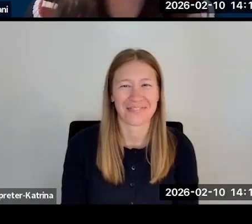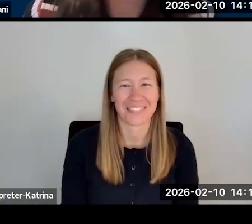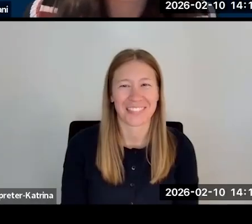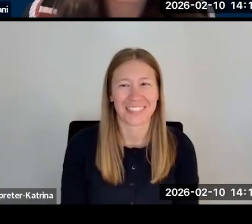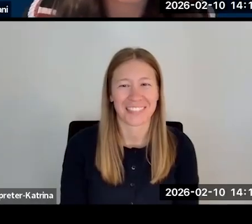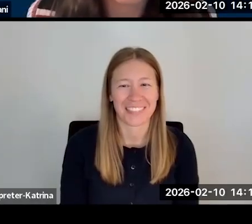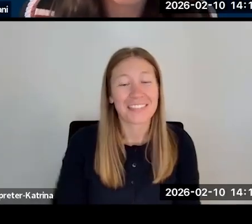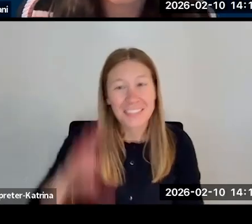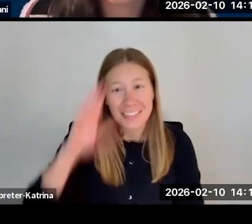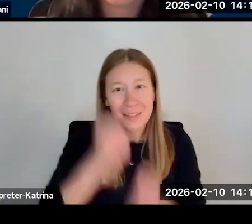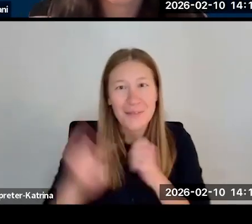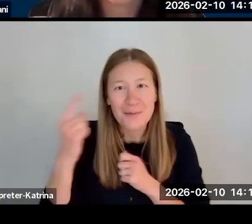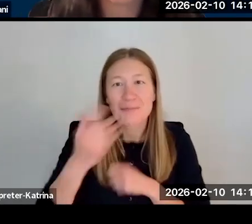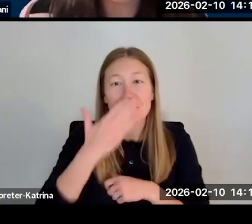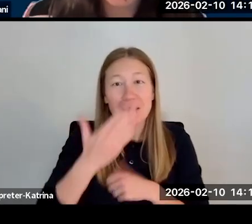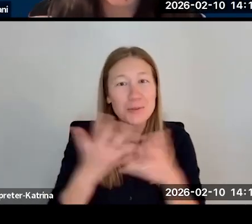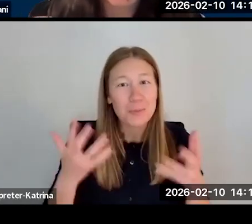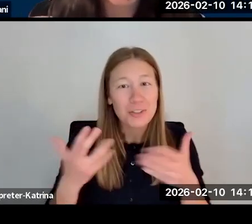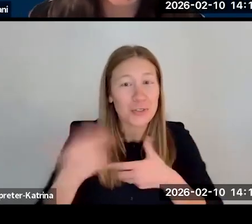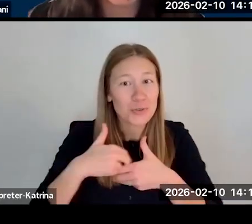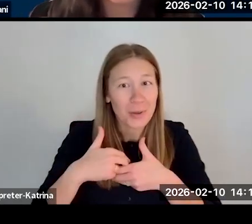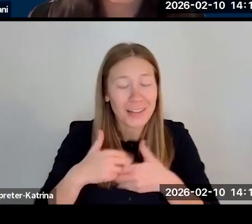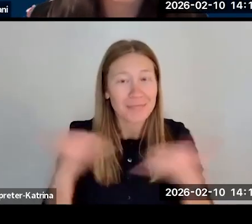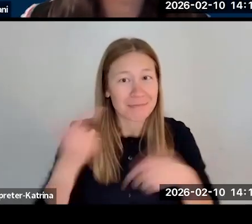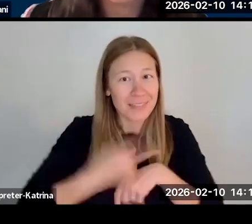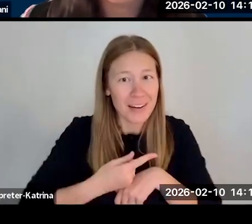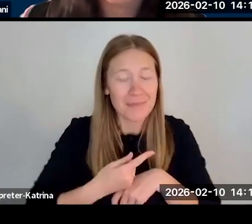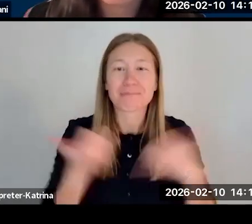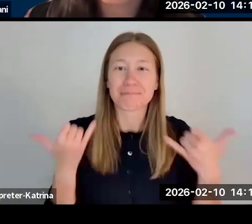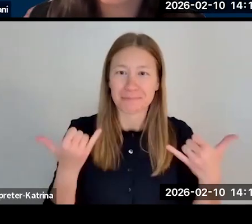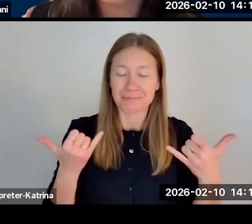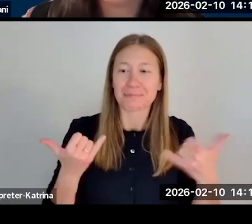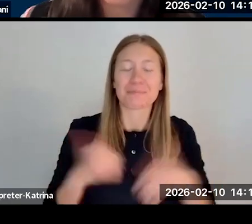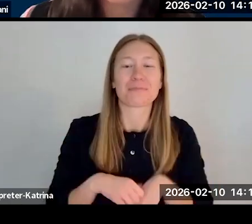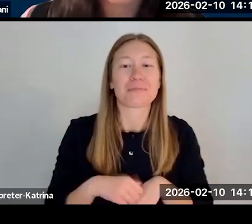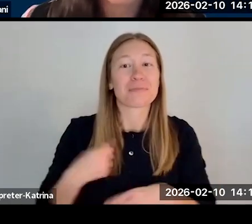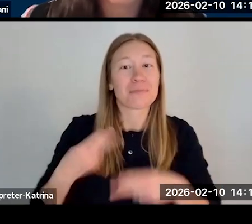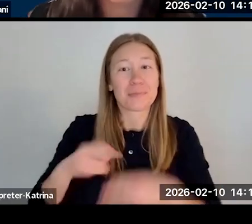Hi everyone. Thank you so much for joining us today. My name is Serena Irani.